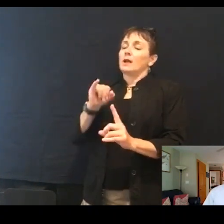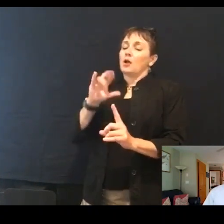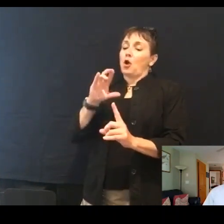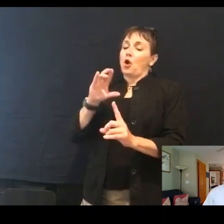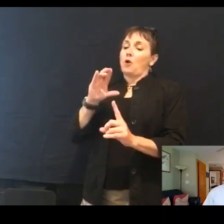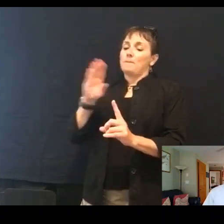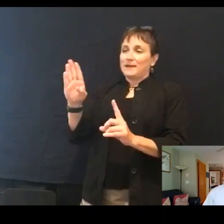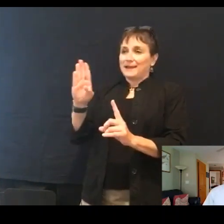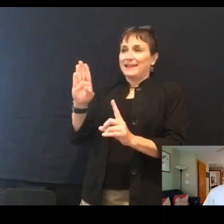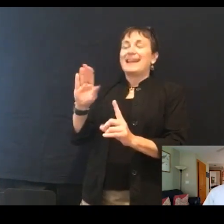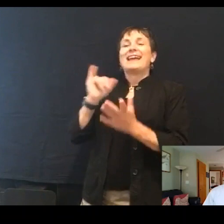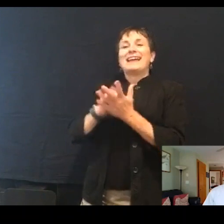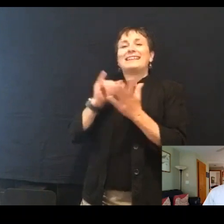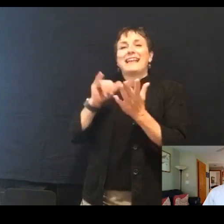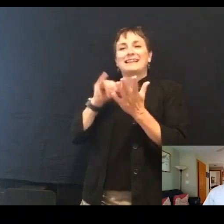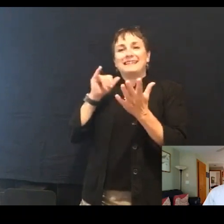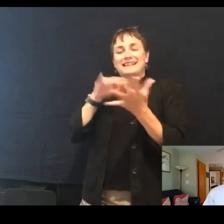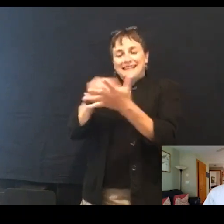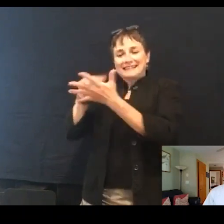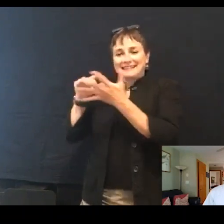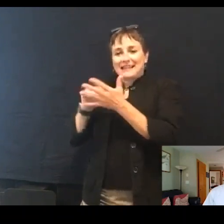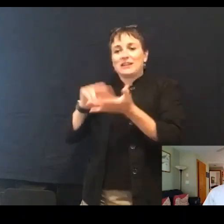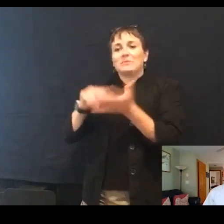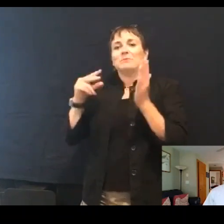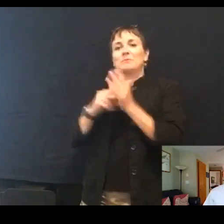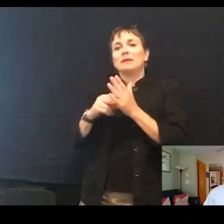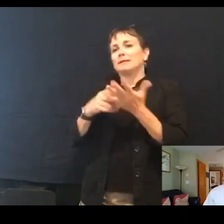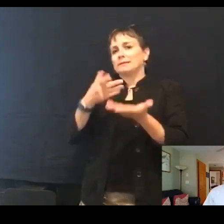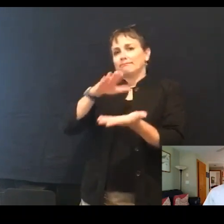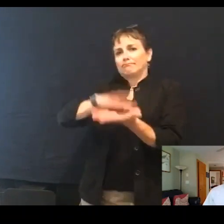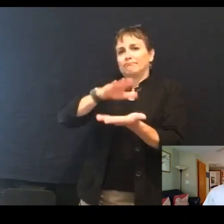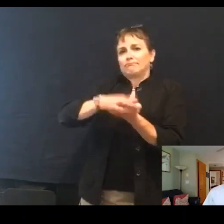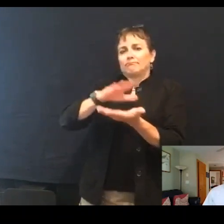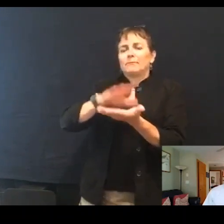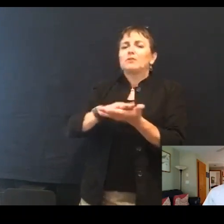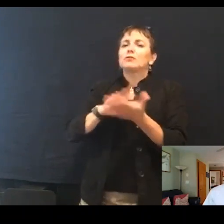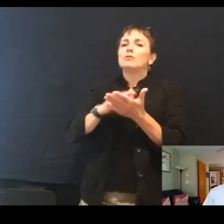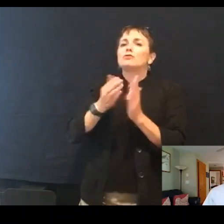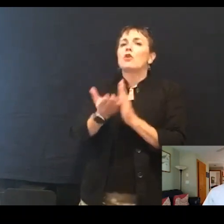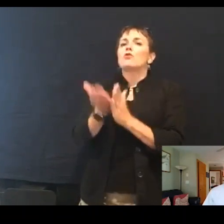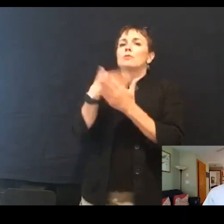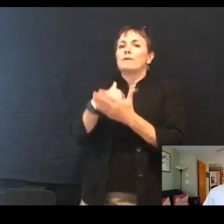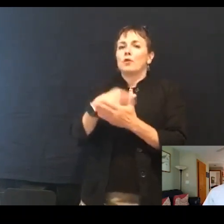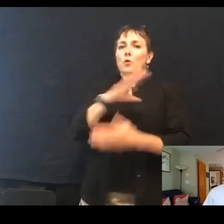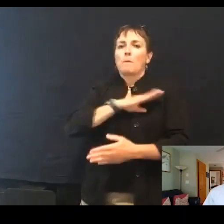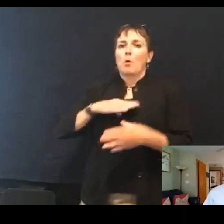means Institutional Review Board. And this is a administrative aspect